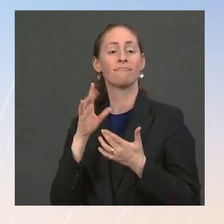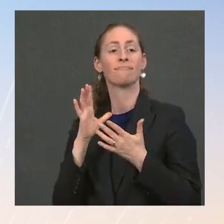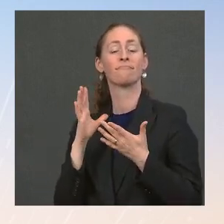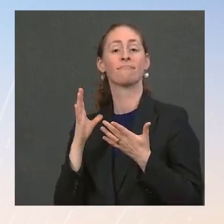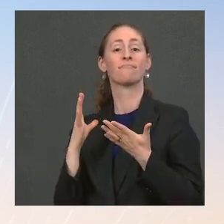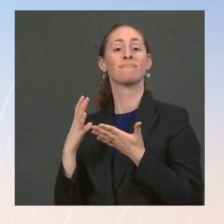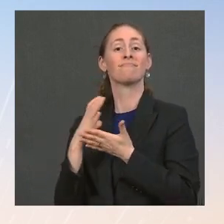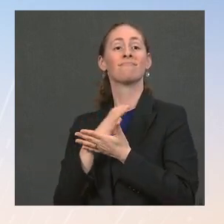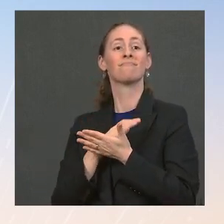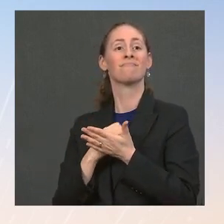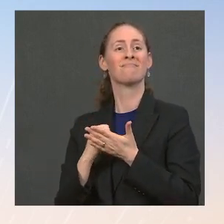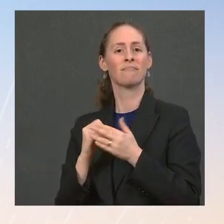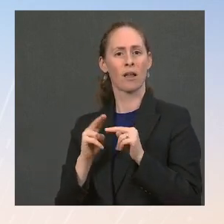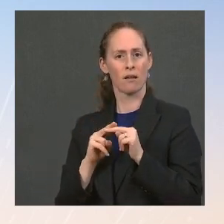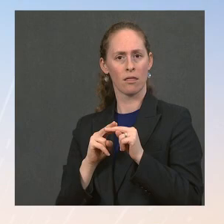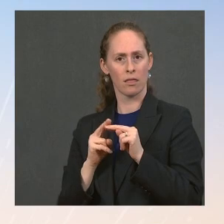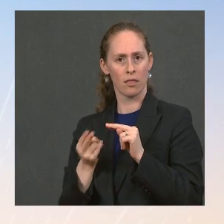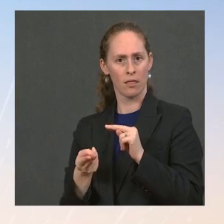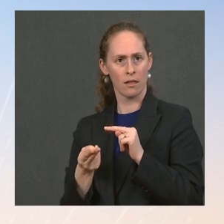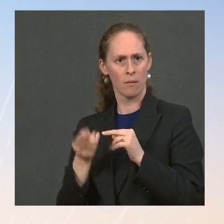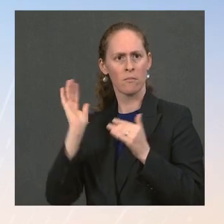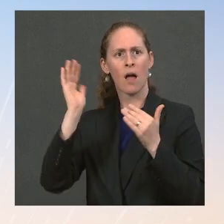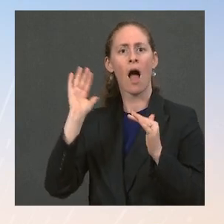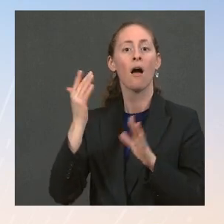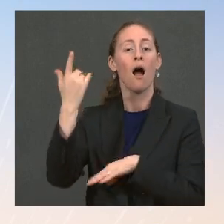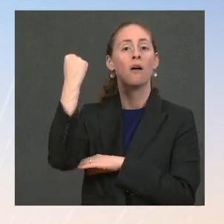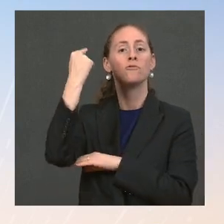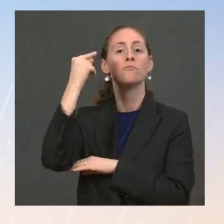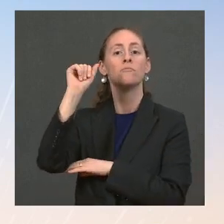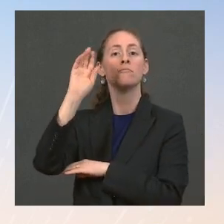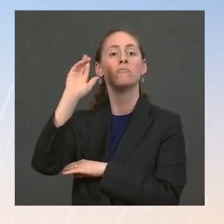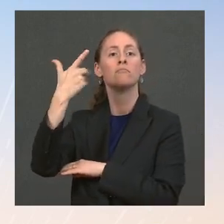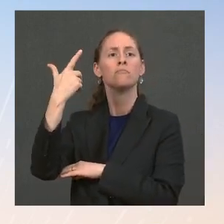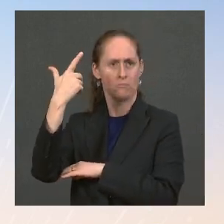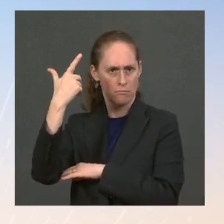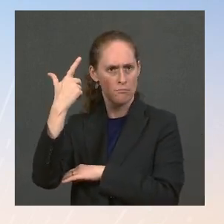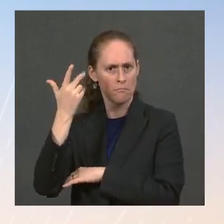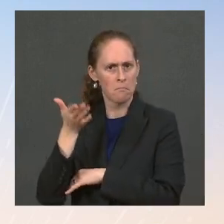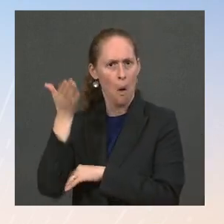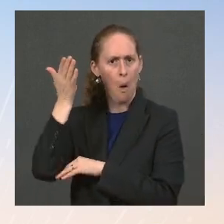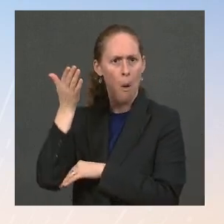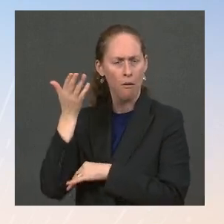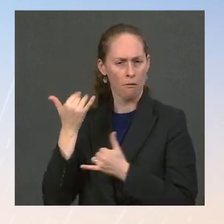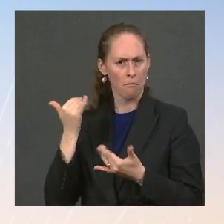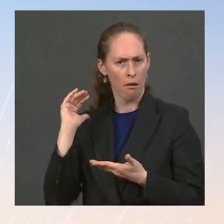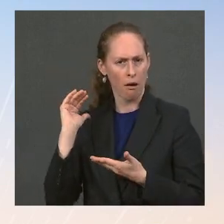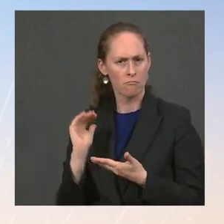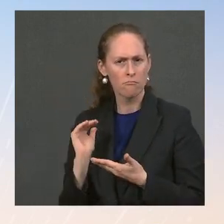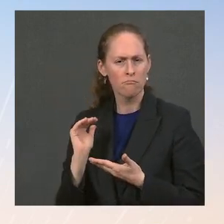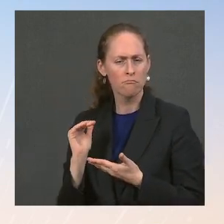so year-over-year data when you adjust it for inflation. And so, inflation is clearly eating into people's paychecks.